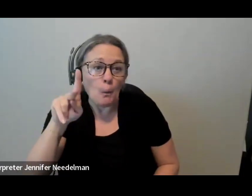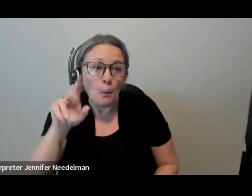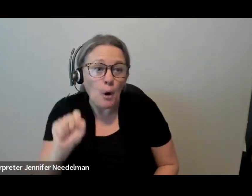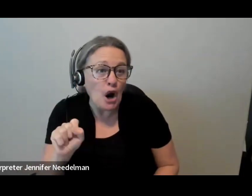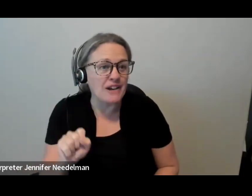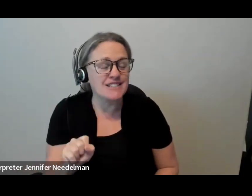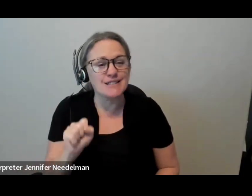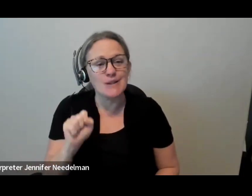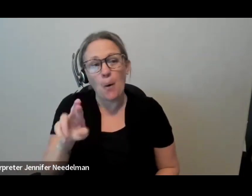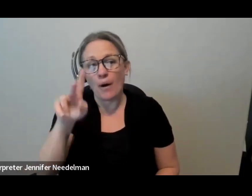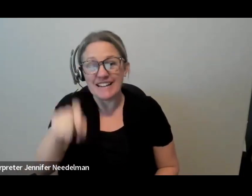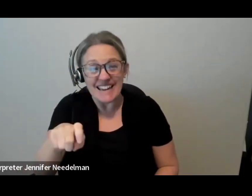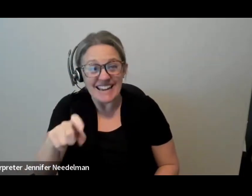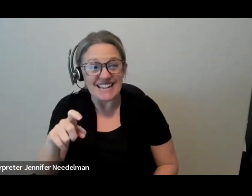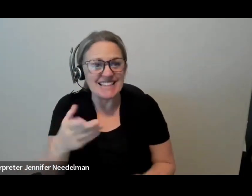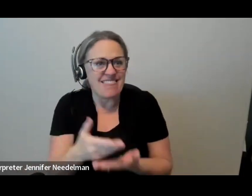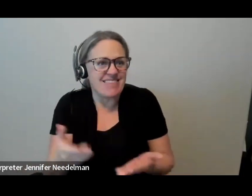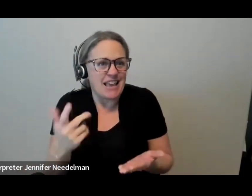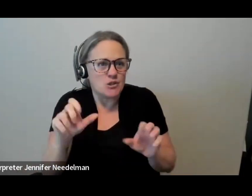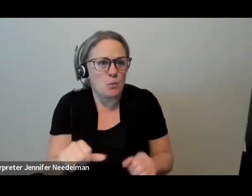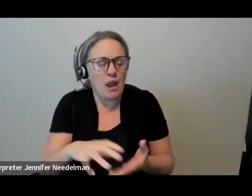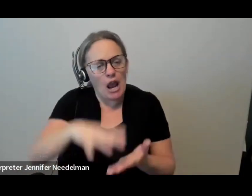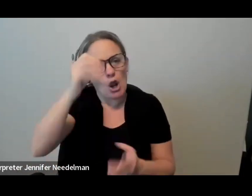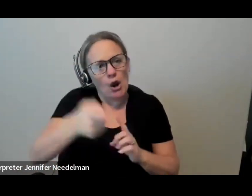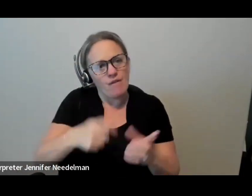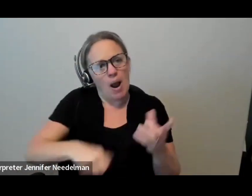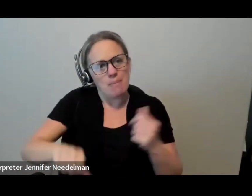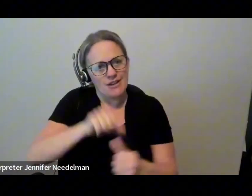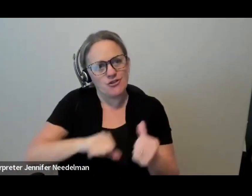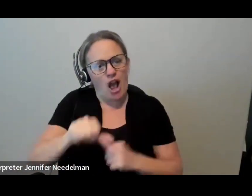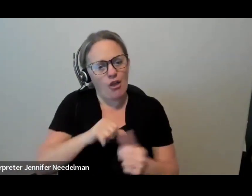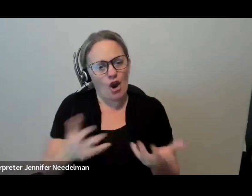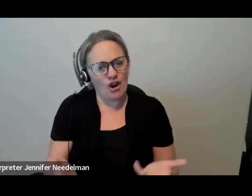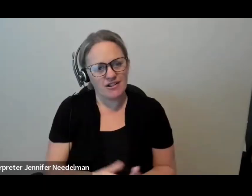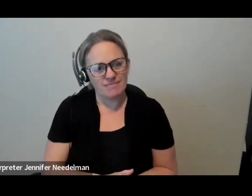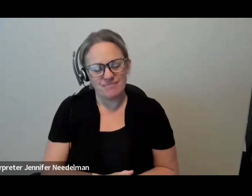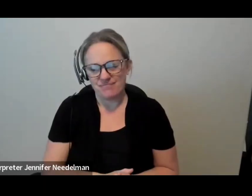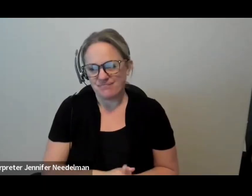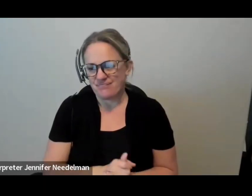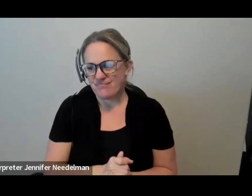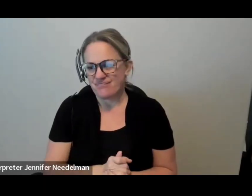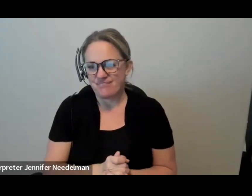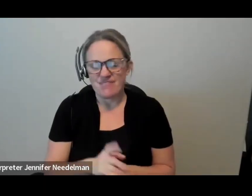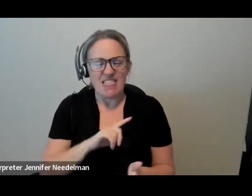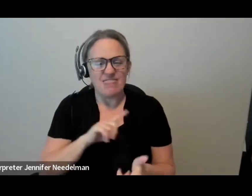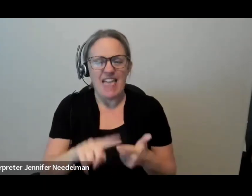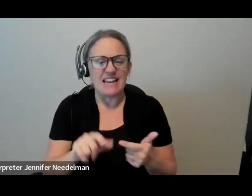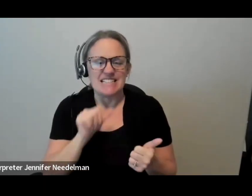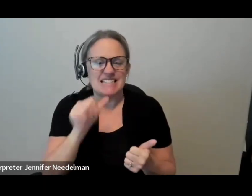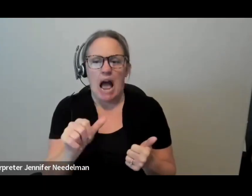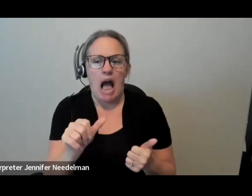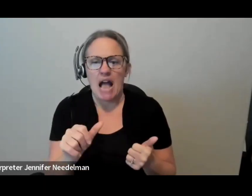that we can learn from each other to build better, then it's not this like idea, this thing